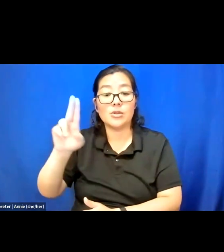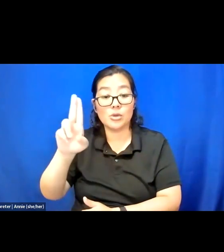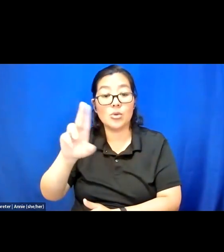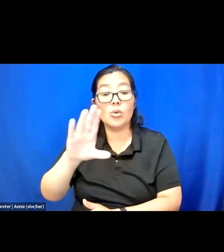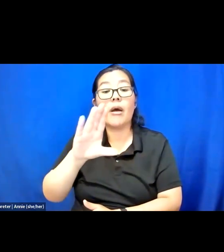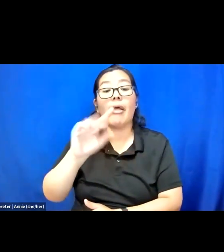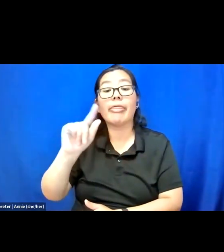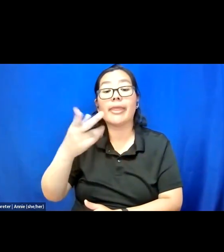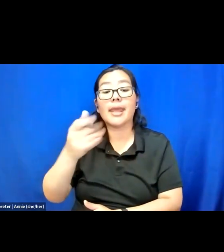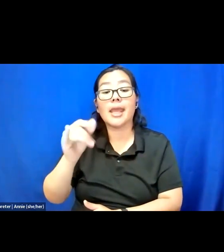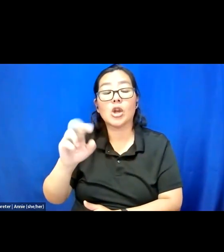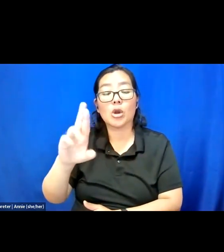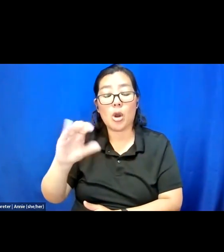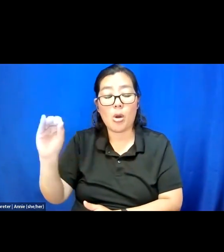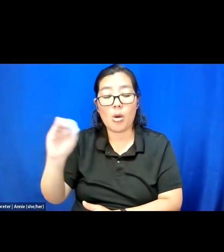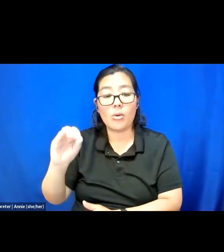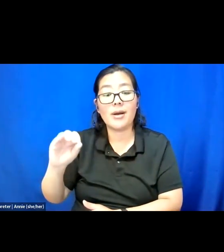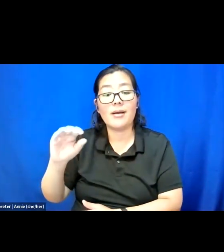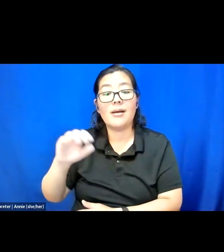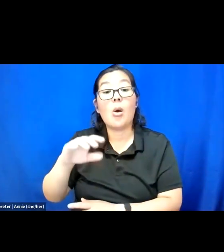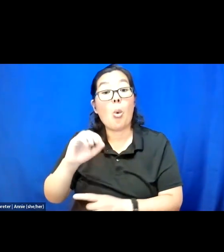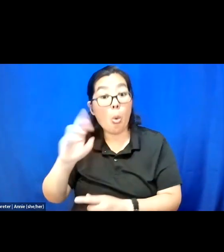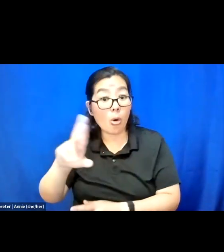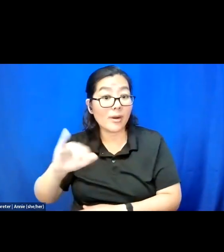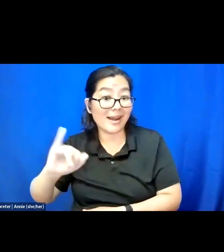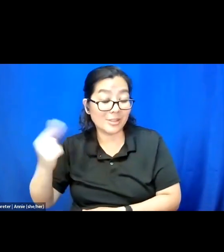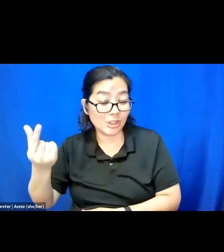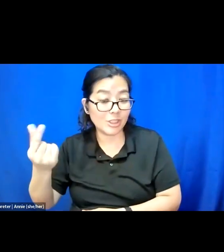or visit my website @lnutheaterco.com.